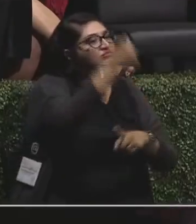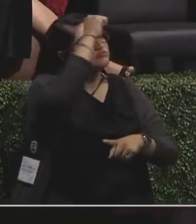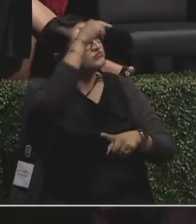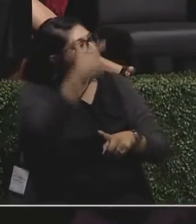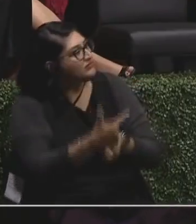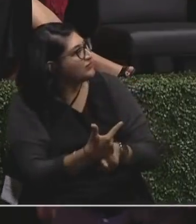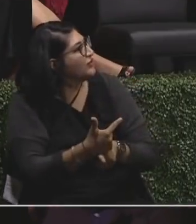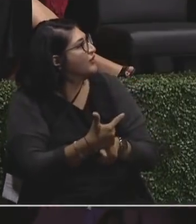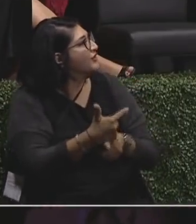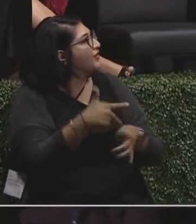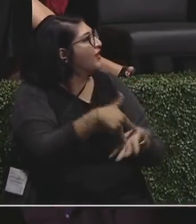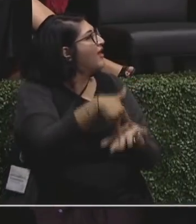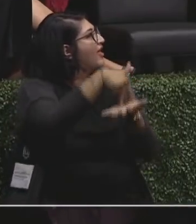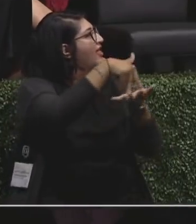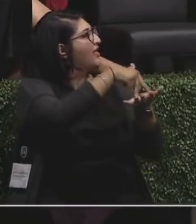STANDING. AUNTS AND UNCLES, PLEASE STAND.